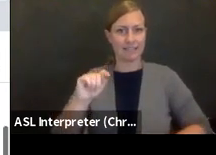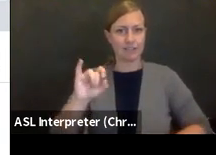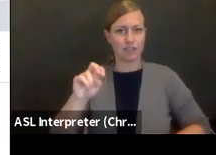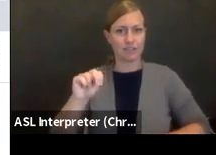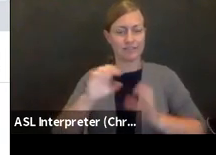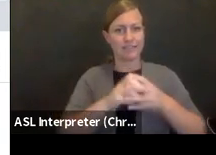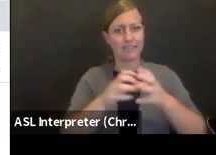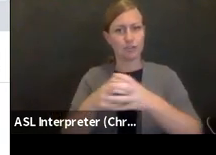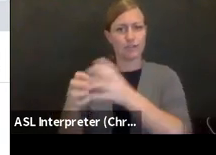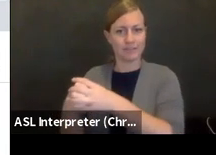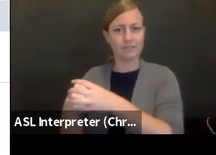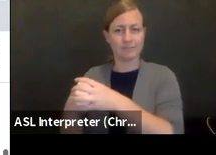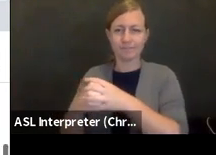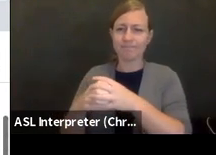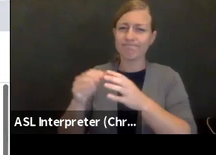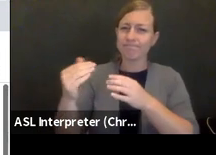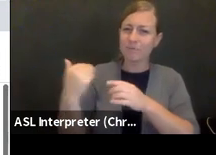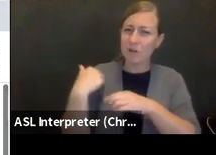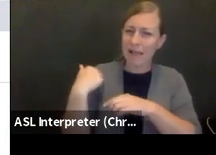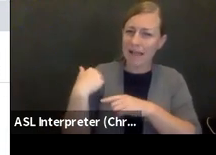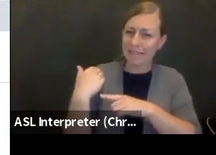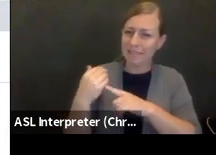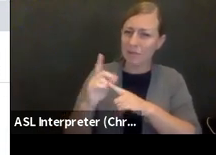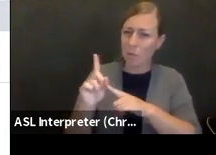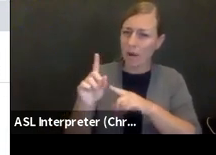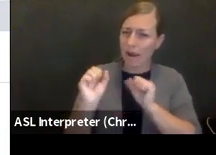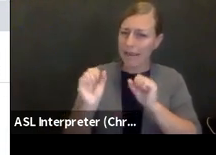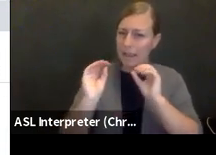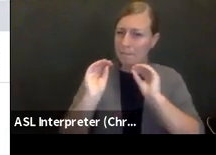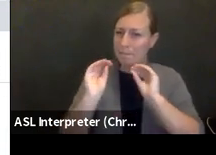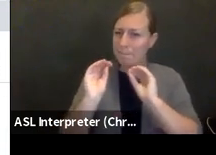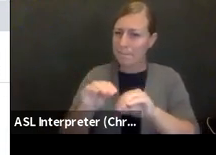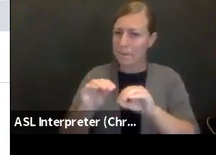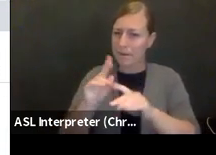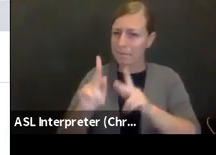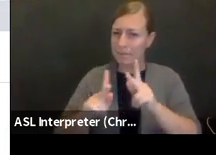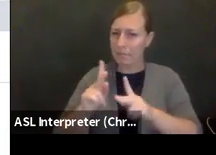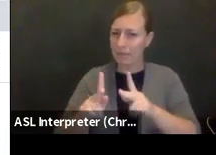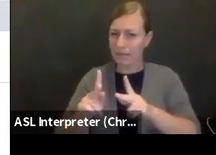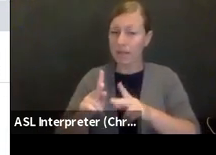ESD 112-- Kristina Wambold: Andrew, will you remind me where I can put my people in there. ESD 113 - Andrew Hickman: though. Yeah. So if you go there.